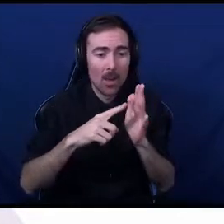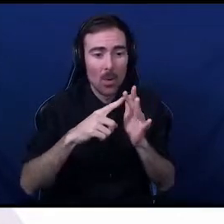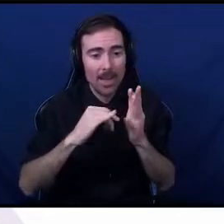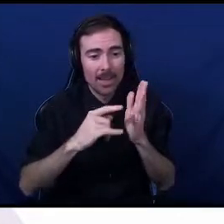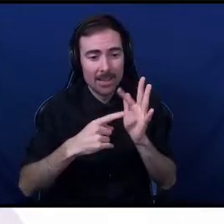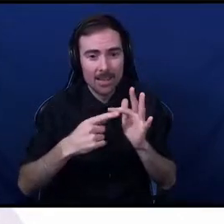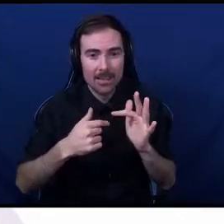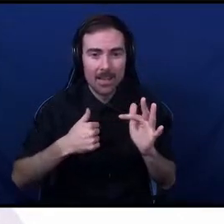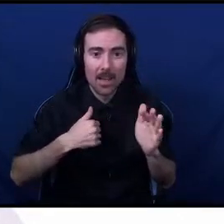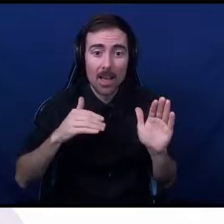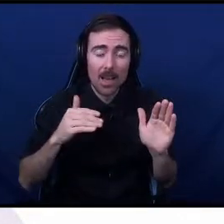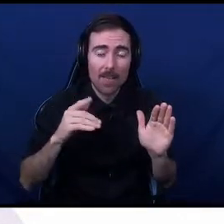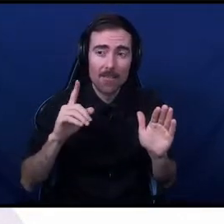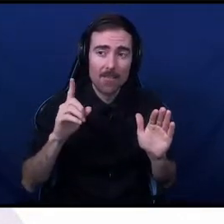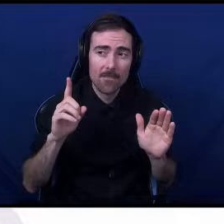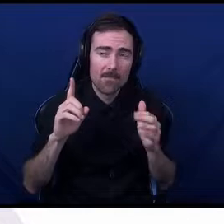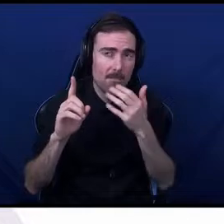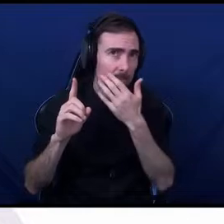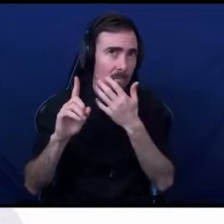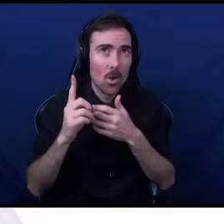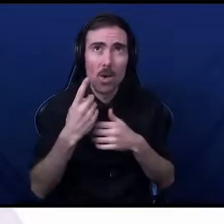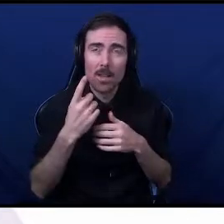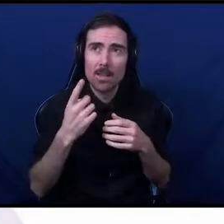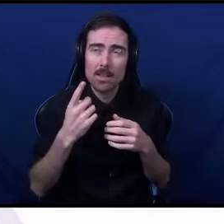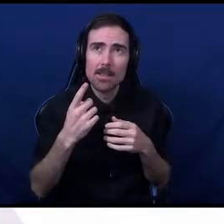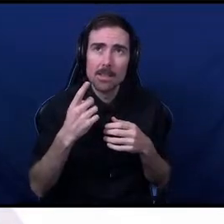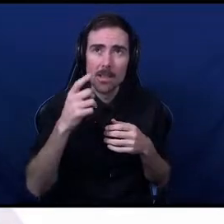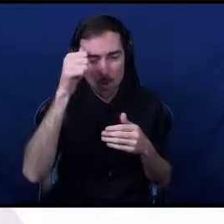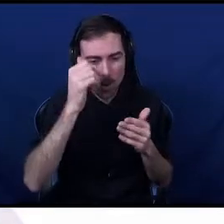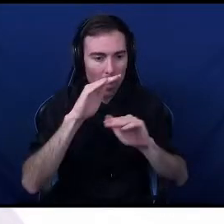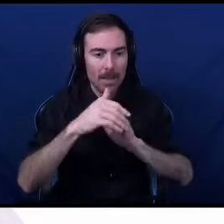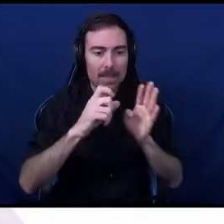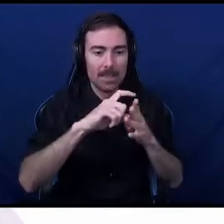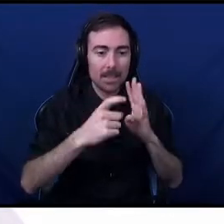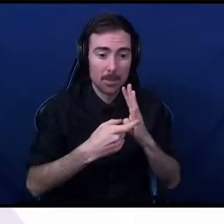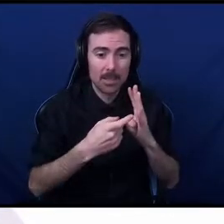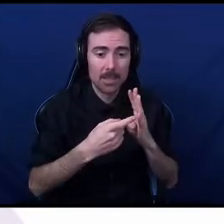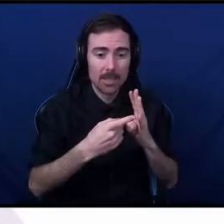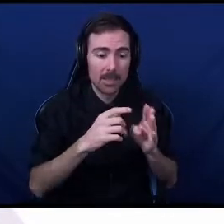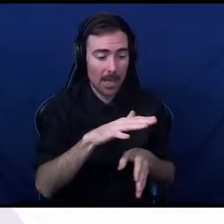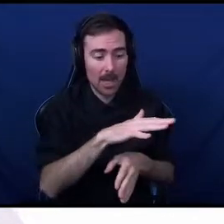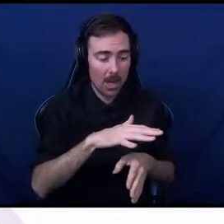disability diversity sector. From a young age. My mom is a diverse learning needs teacher. So I've always been sort of